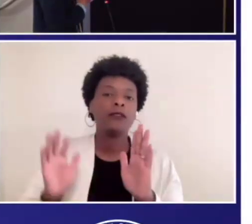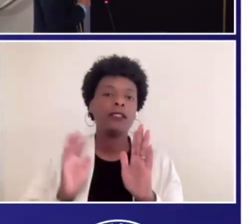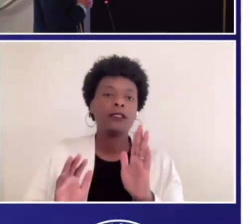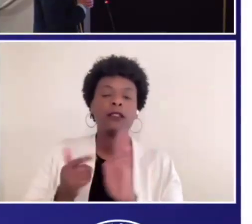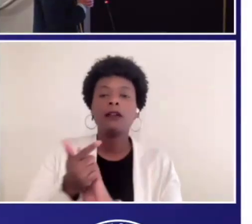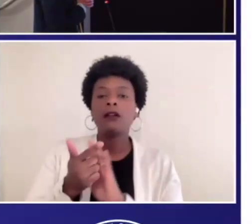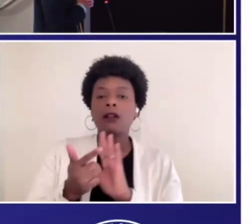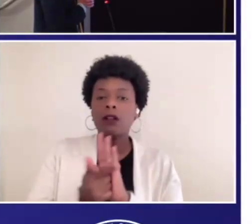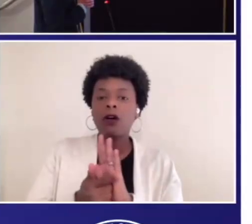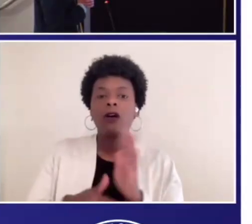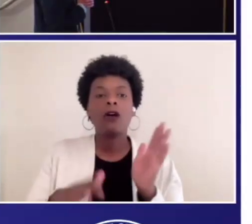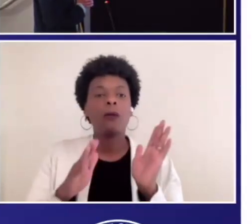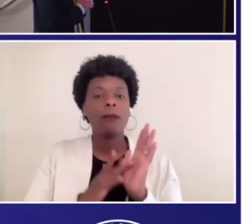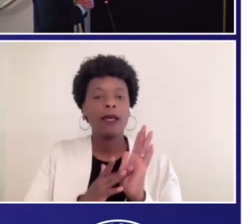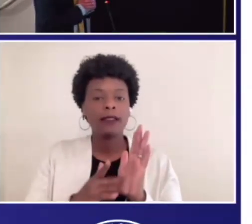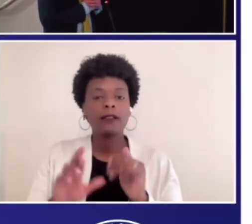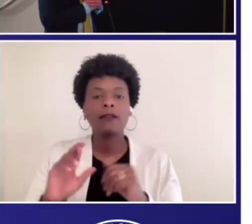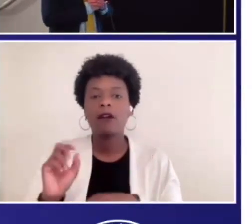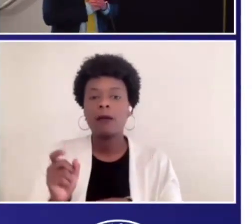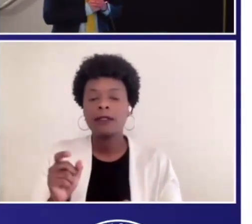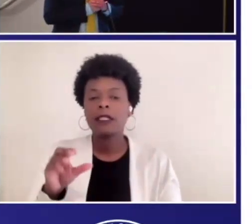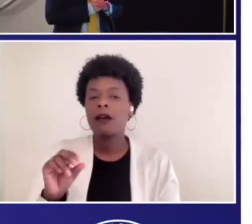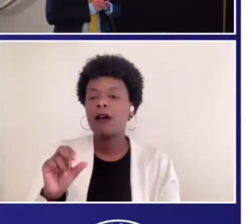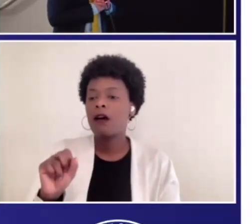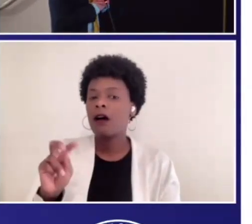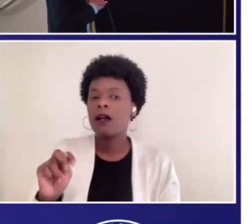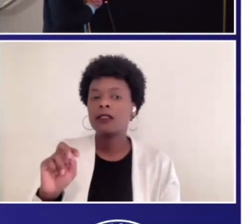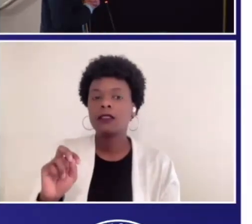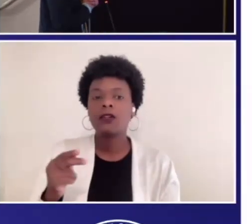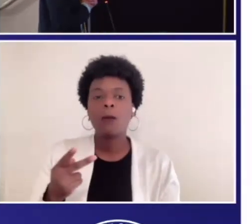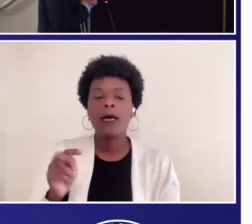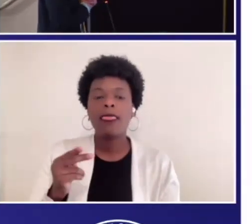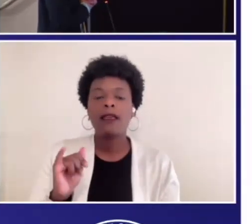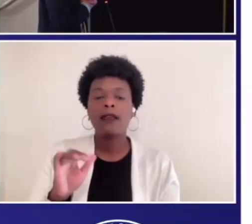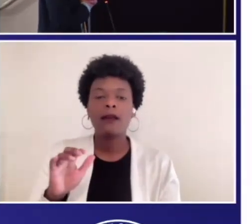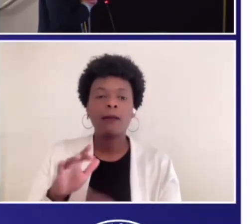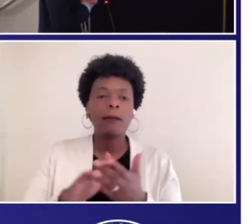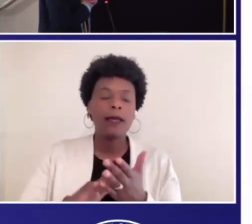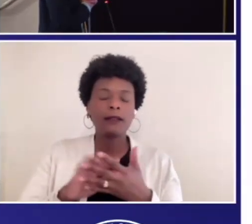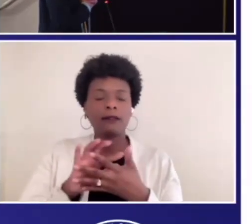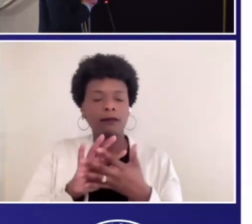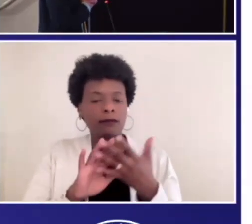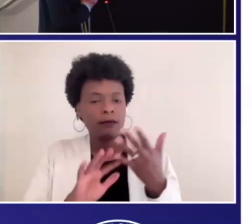pharmacy, osteopathic medicine, these programs have the largest enrollment.